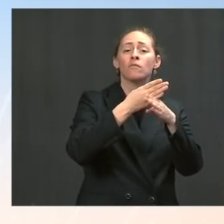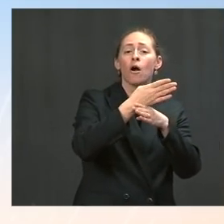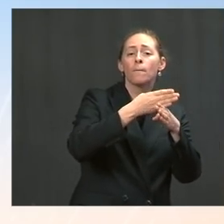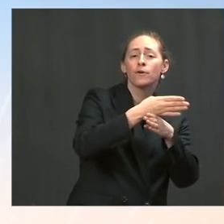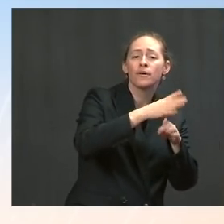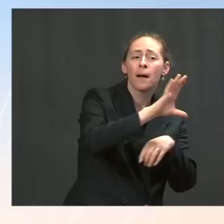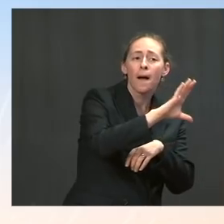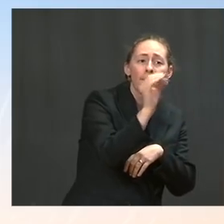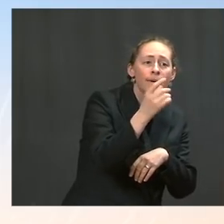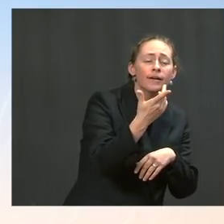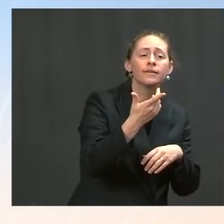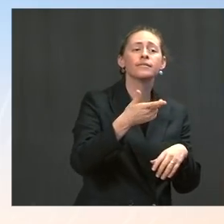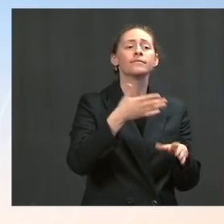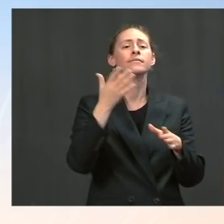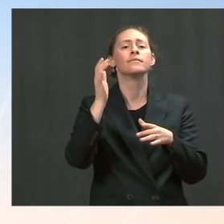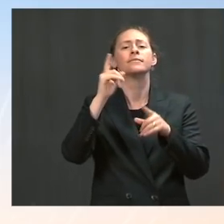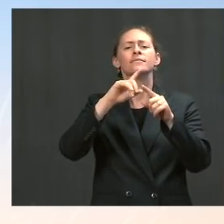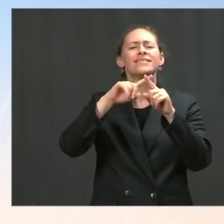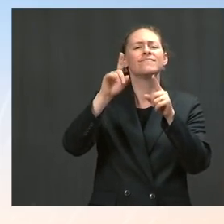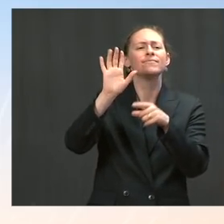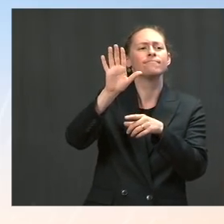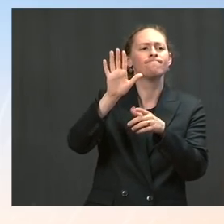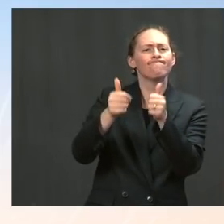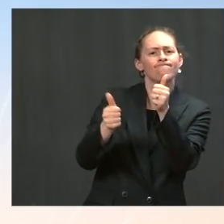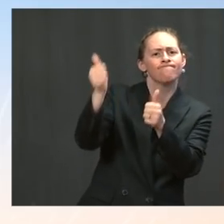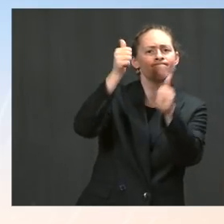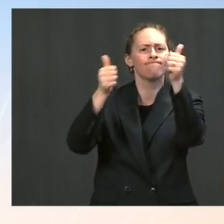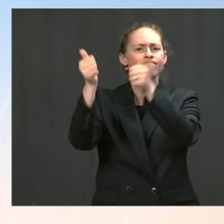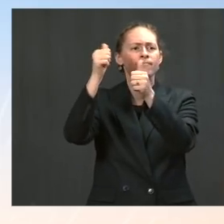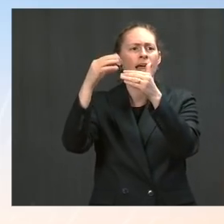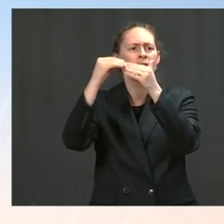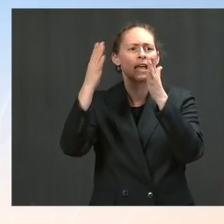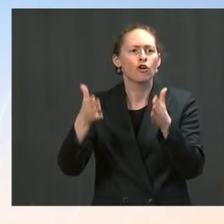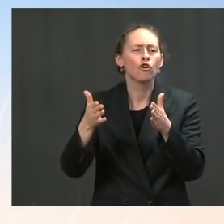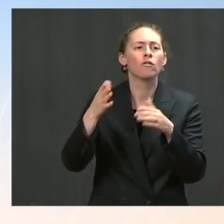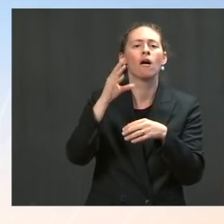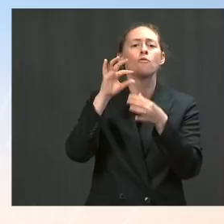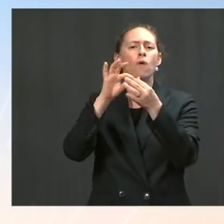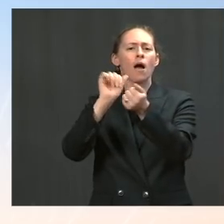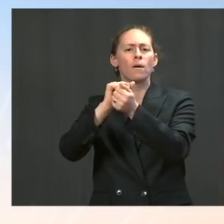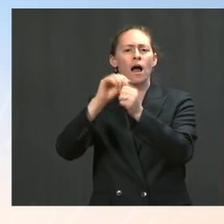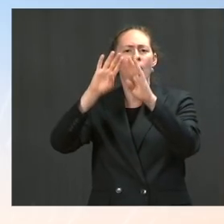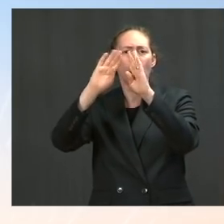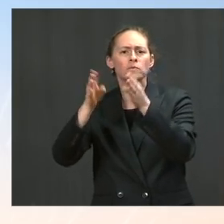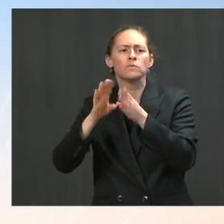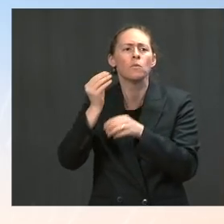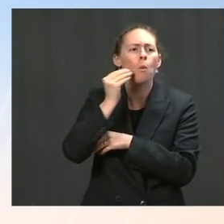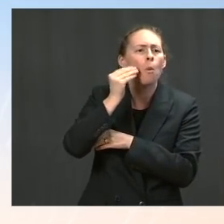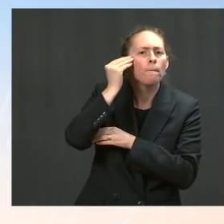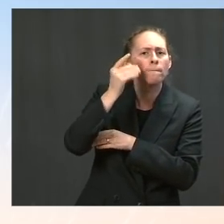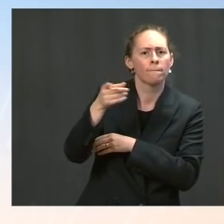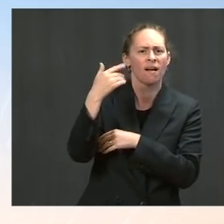and affordable housing advocates. At this convening, these administration officials and key stakeholders will discuss strategies